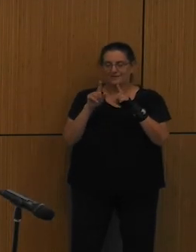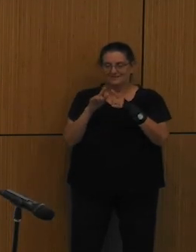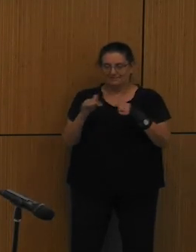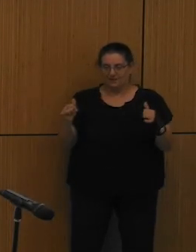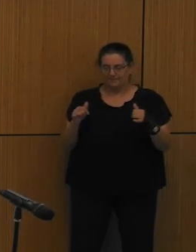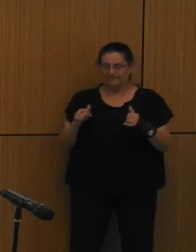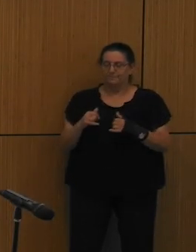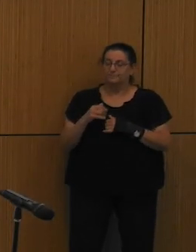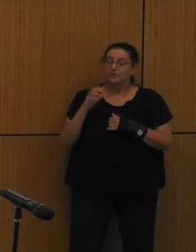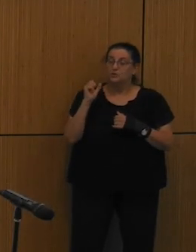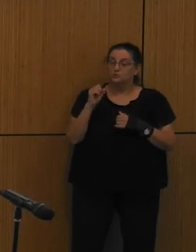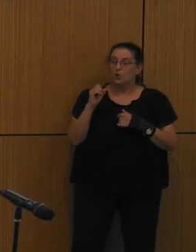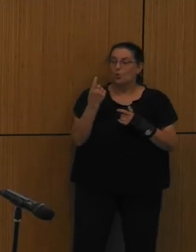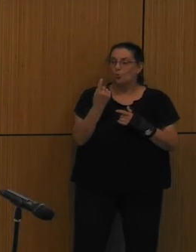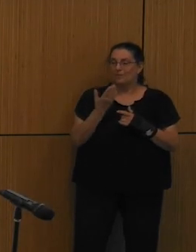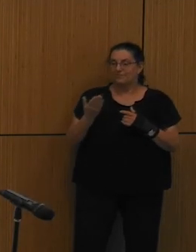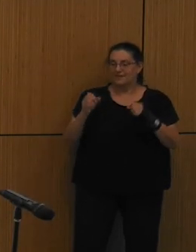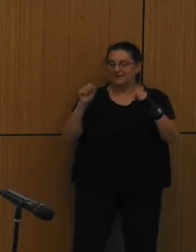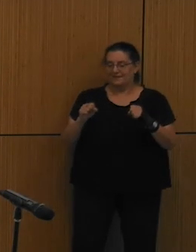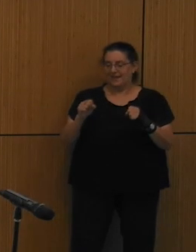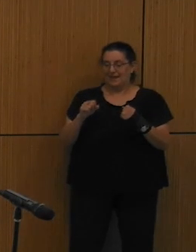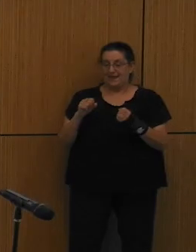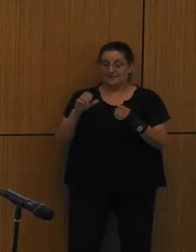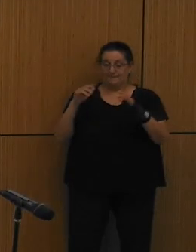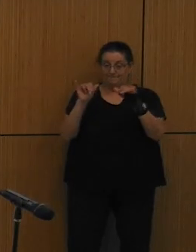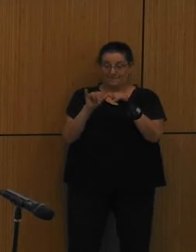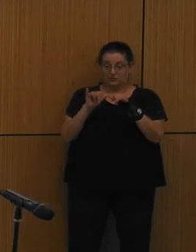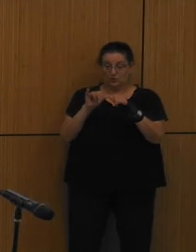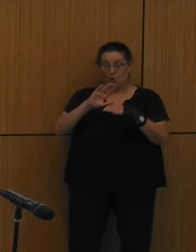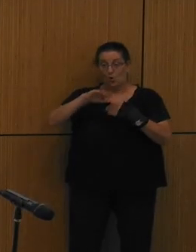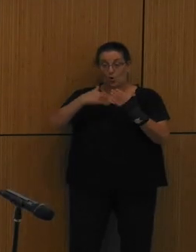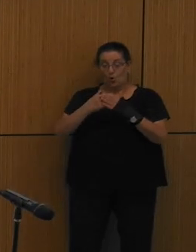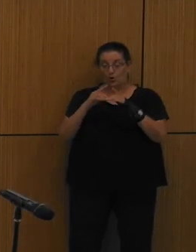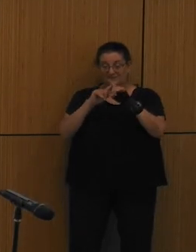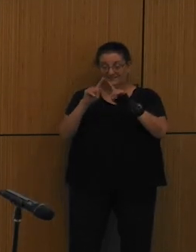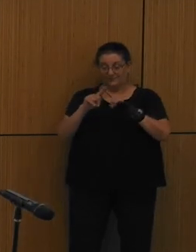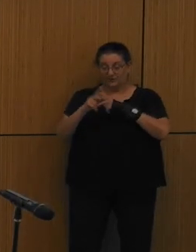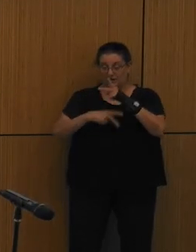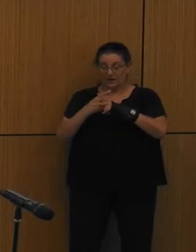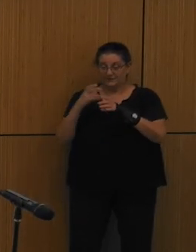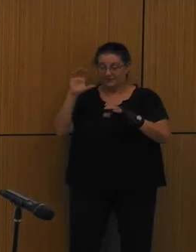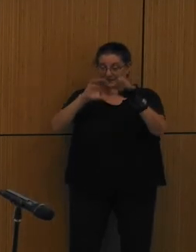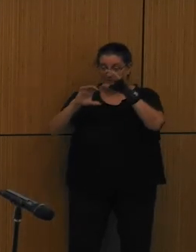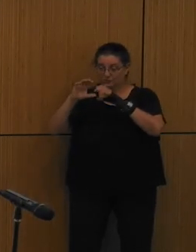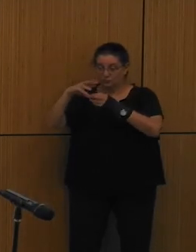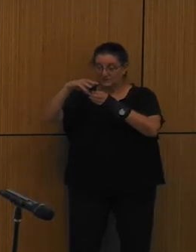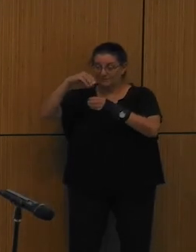They can actually measure simultaneously for all signatures that it might pick up all chemicals that it's capable of measuring.